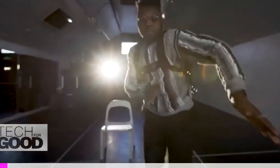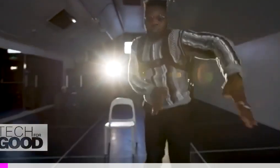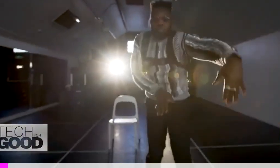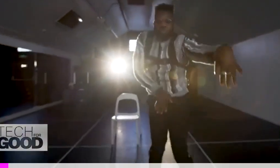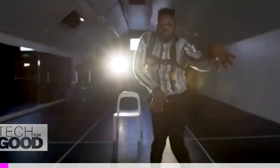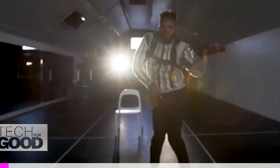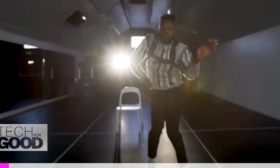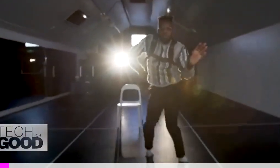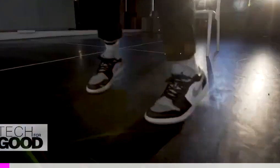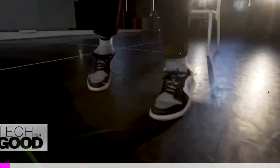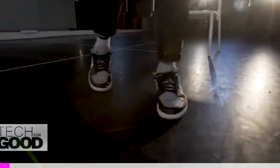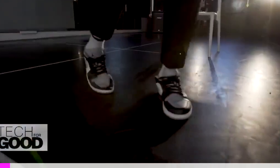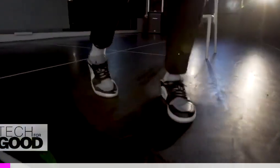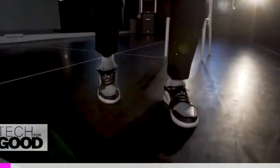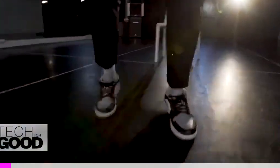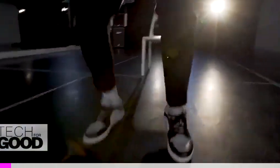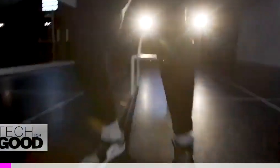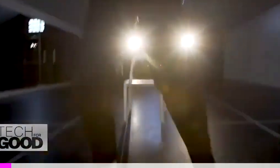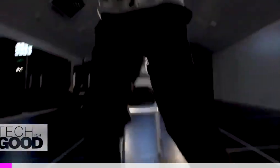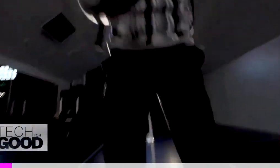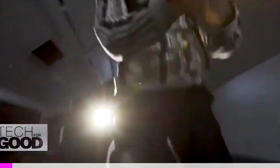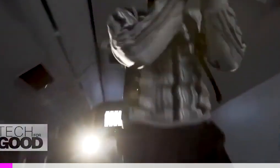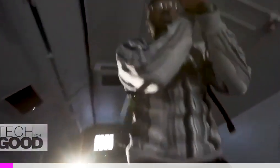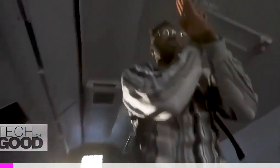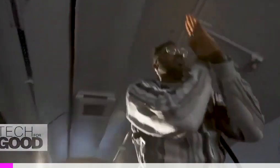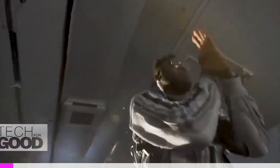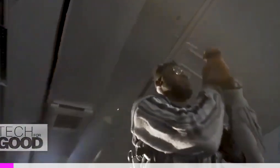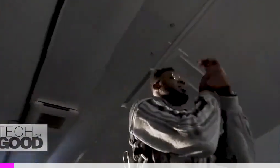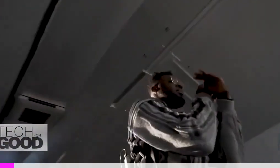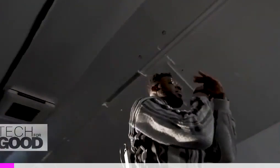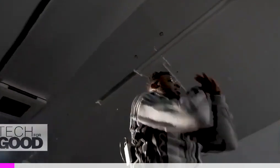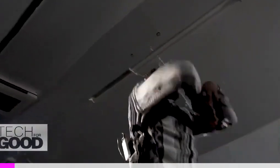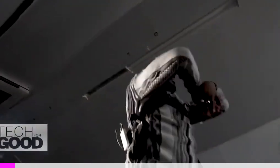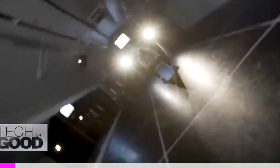and teacher Chris Fonseca moves to the hip hop beat with synergy